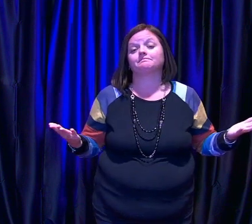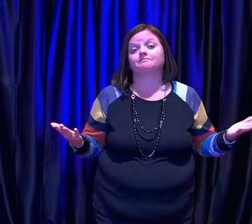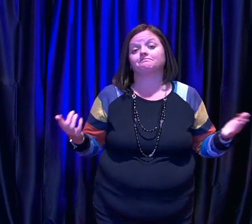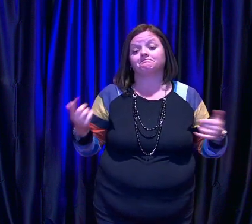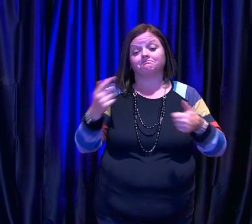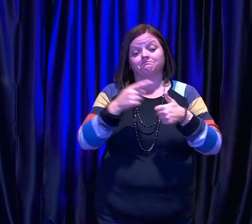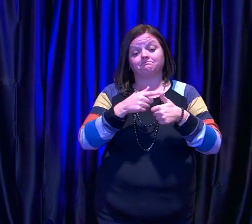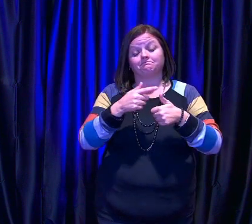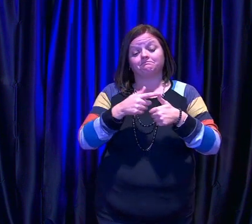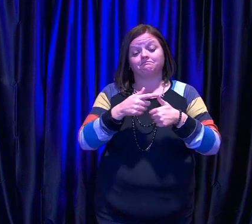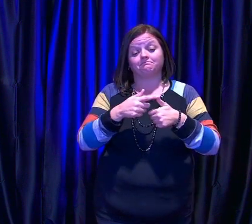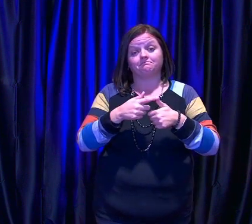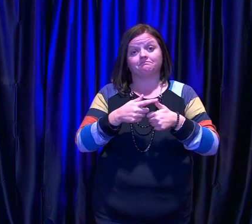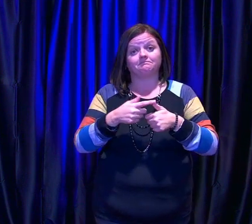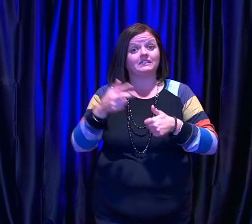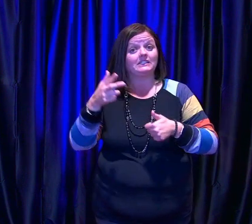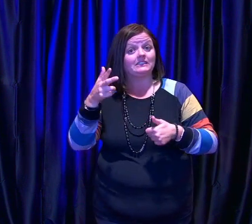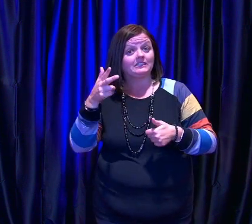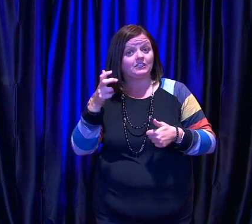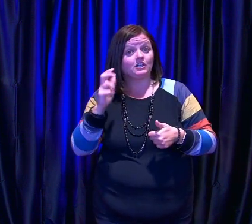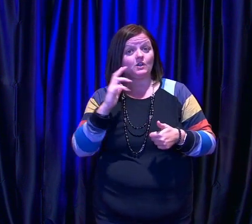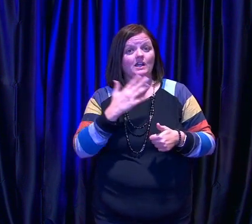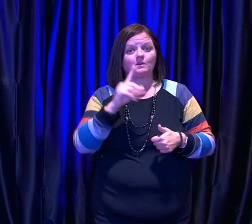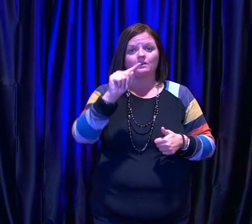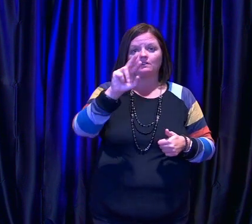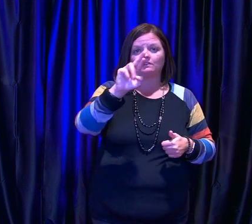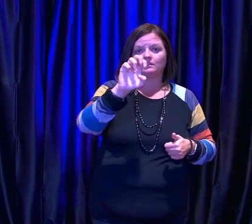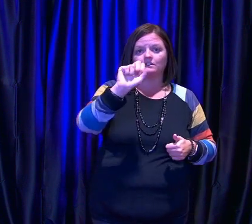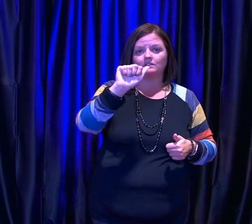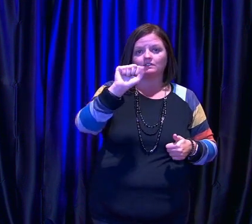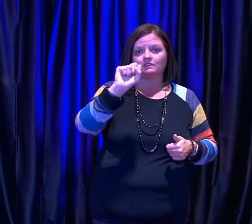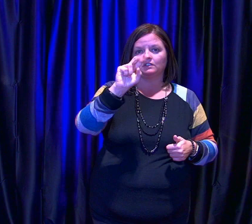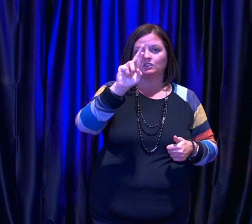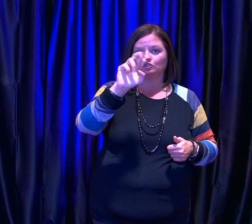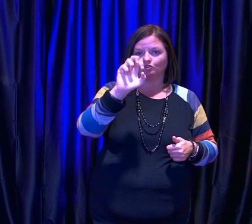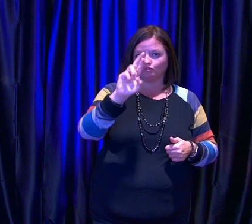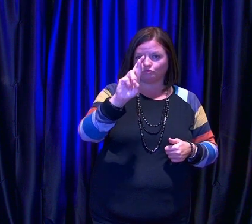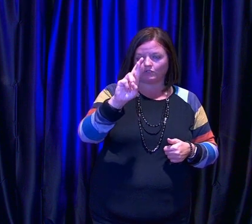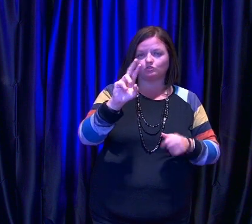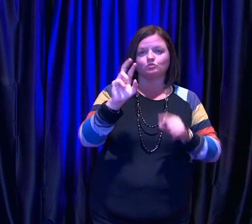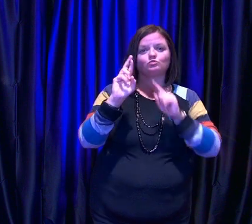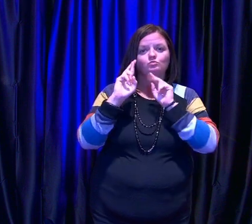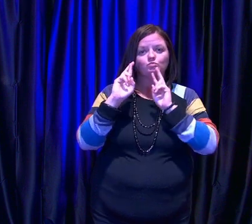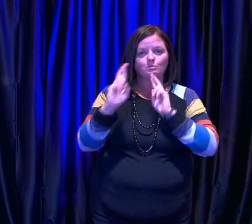our treasurer's report that last sunday was great and God is helping us